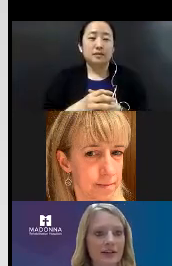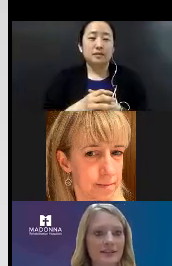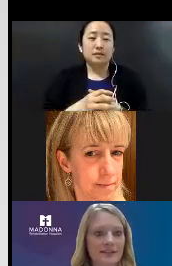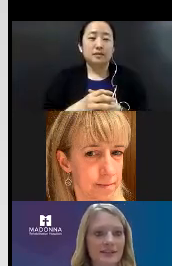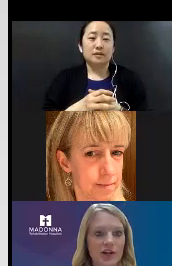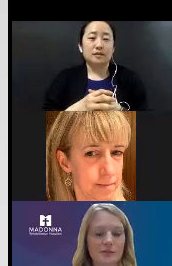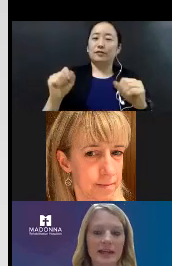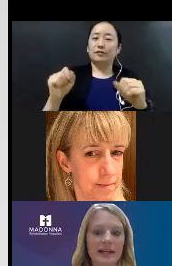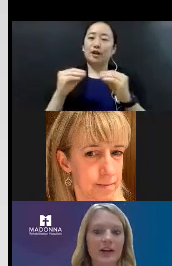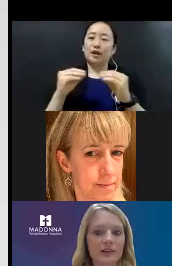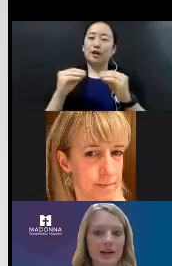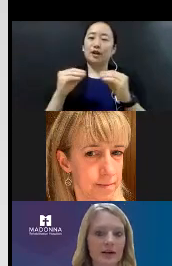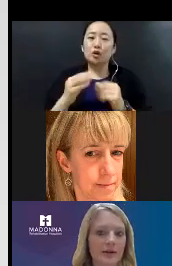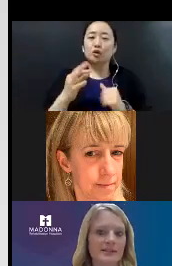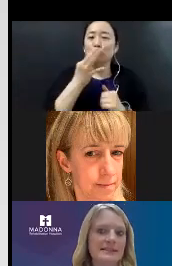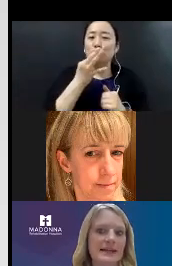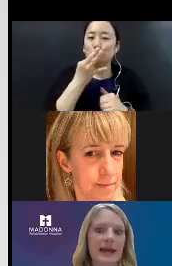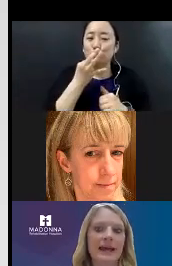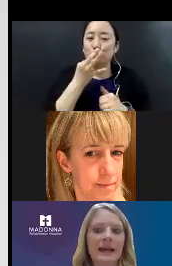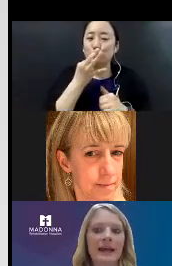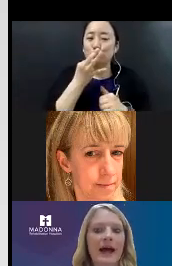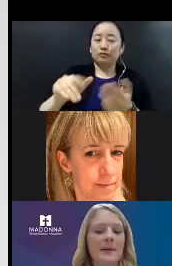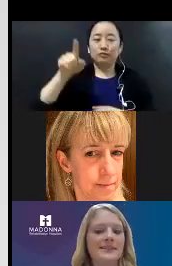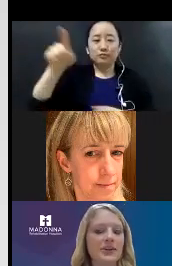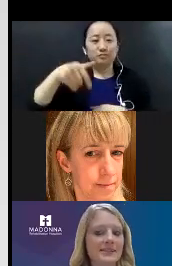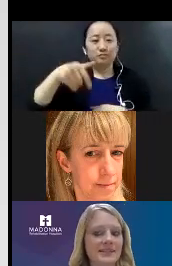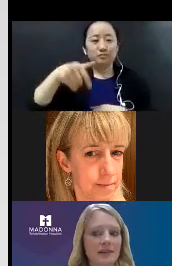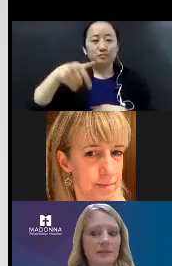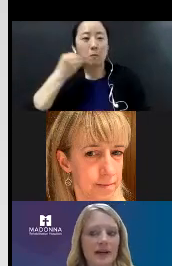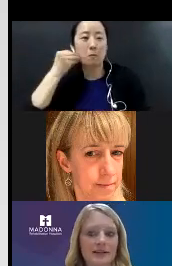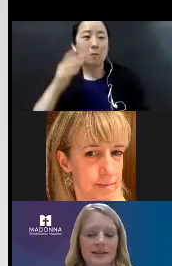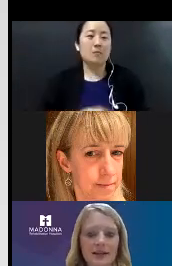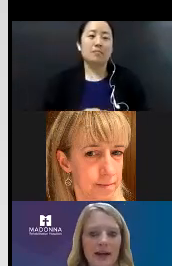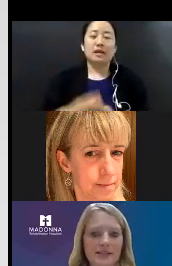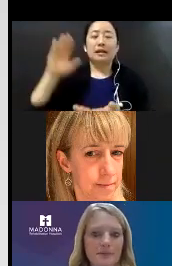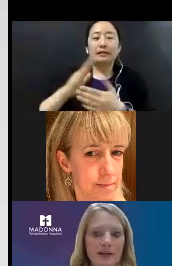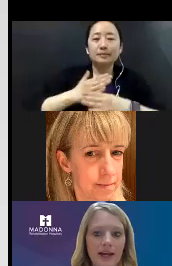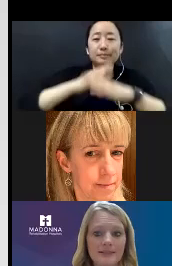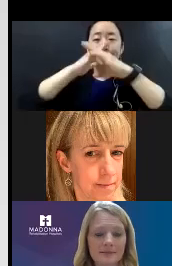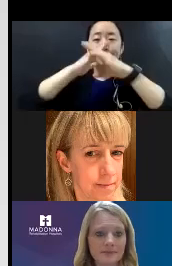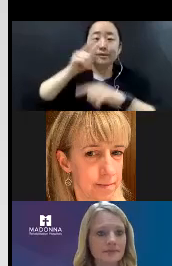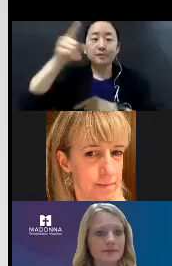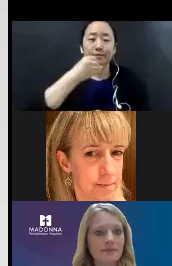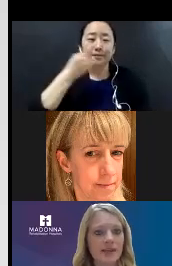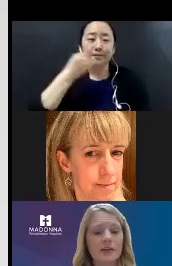WE WANTED TO DECREASE THE BARRIERS THAT THEY MIGHT EXPERIENCE.